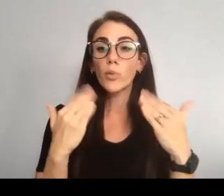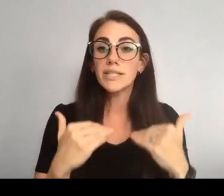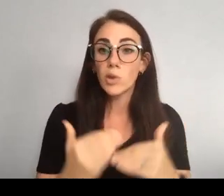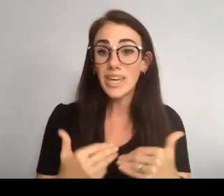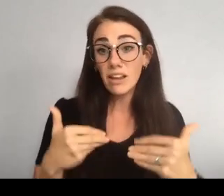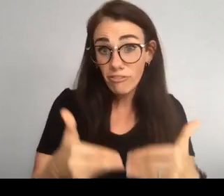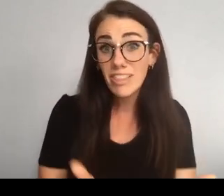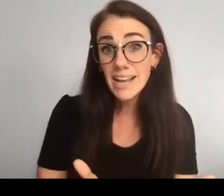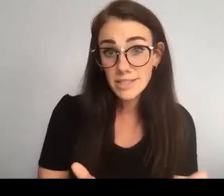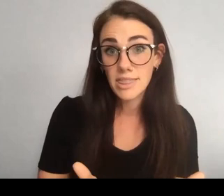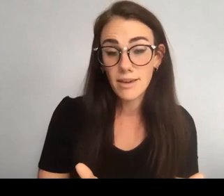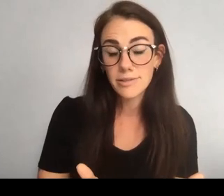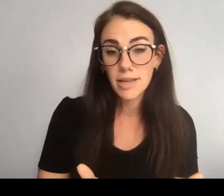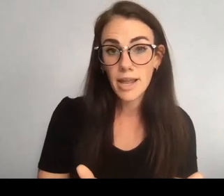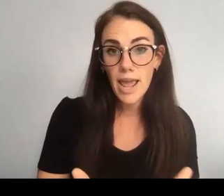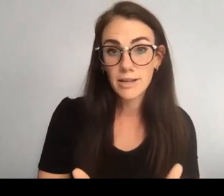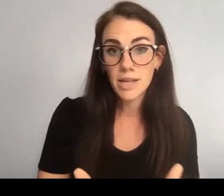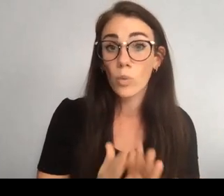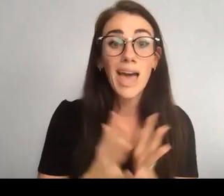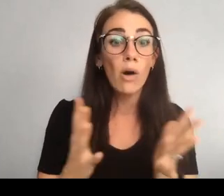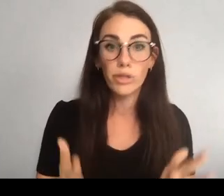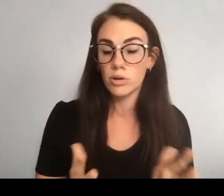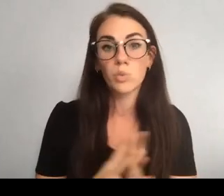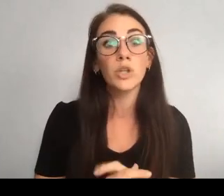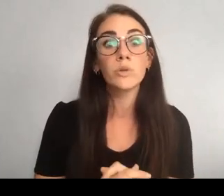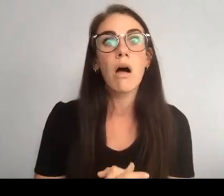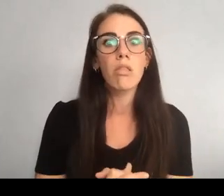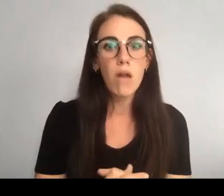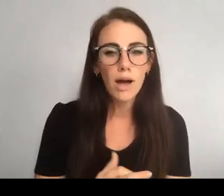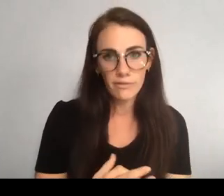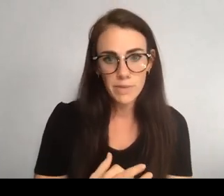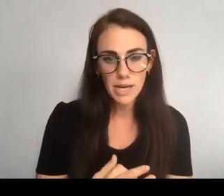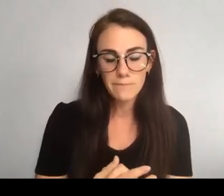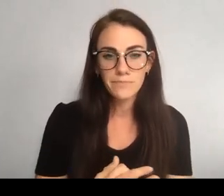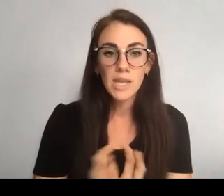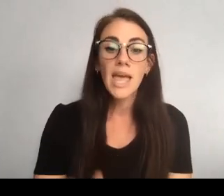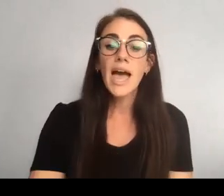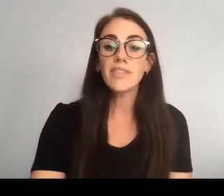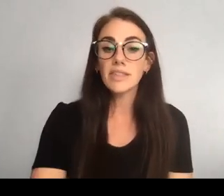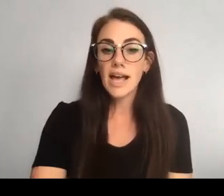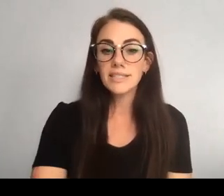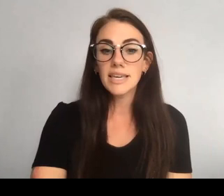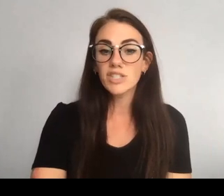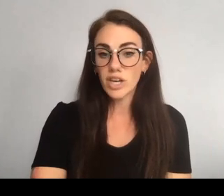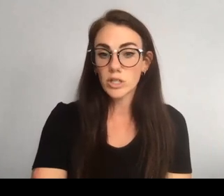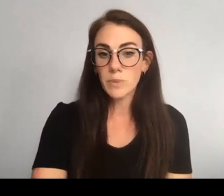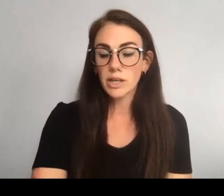the ways that we inflect things in ASL, without those we lose a lot of meaning. And then the last thing is fingerspelling